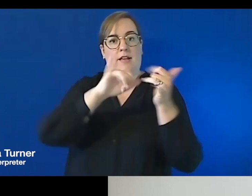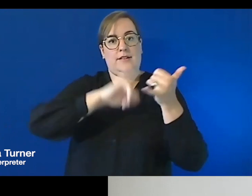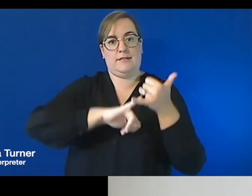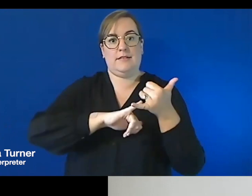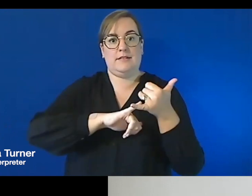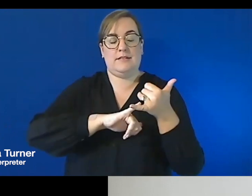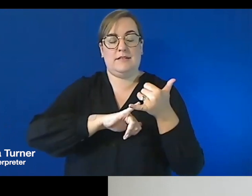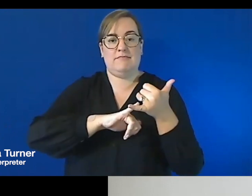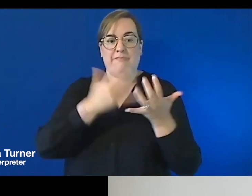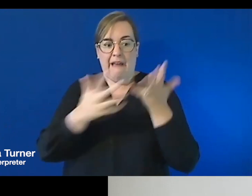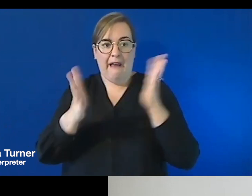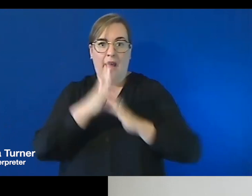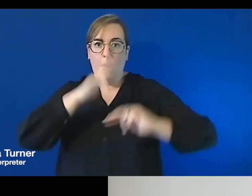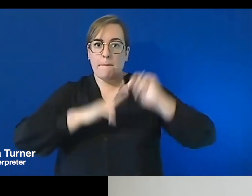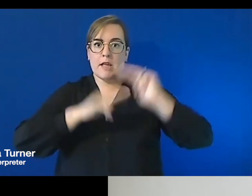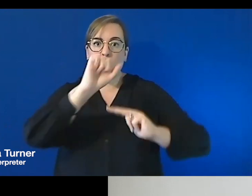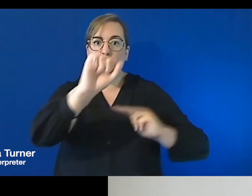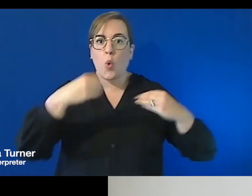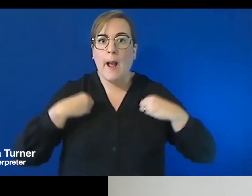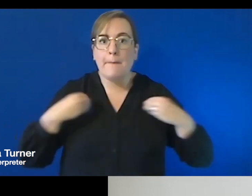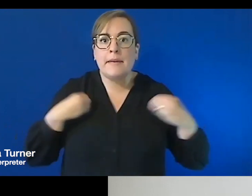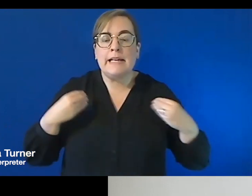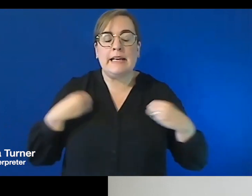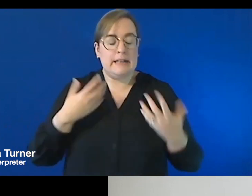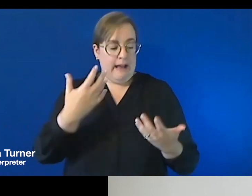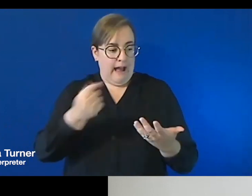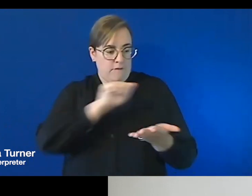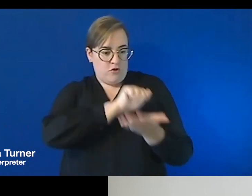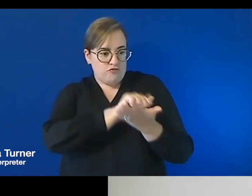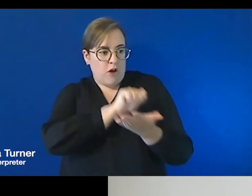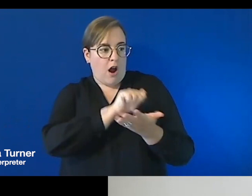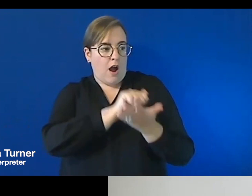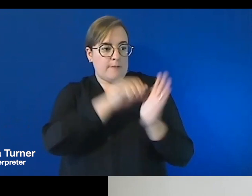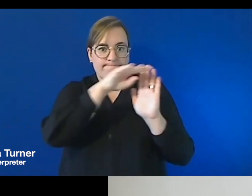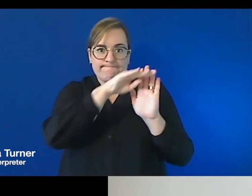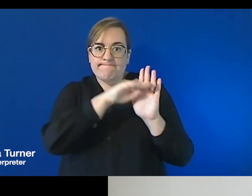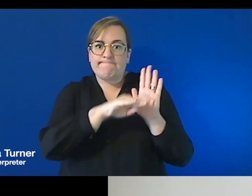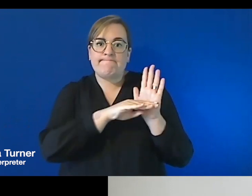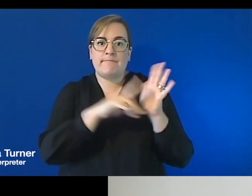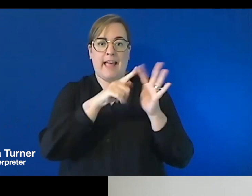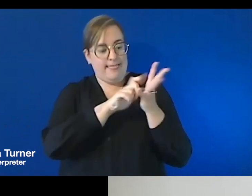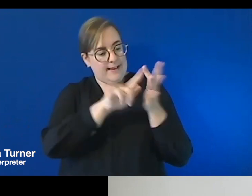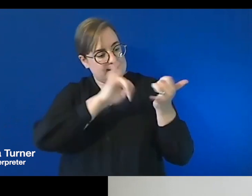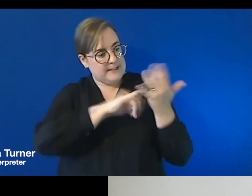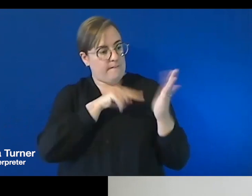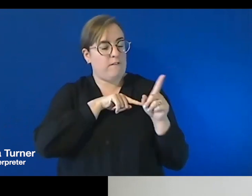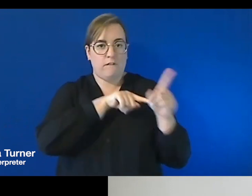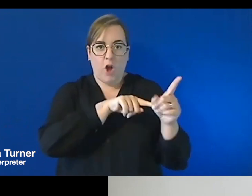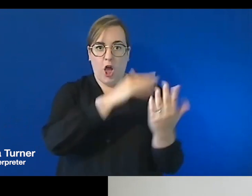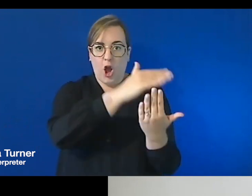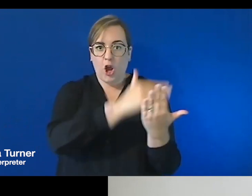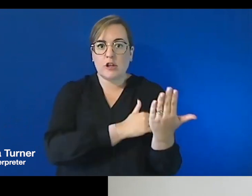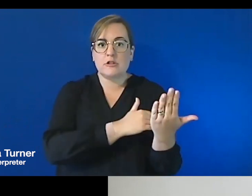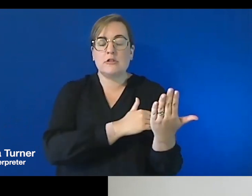how to come up with the ethical framework for your organization or startup, so everyone is able